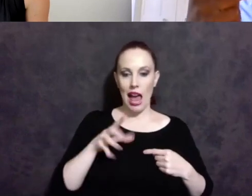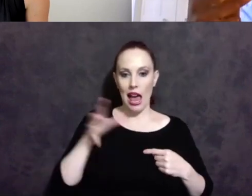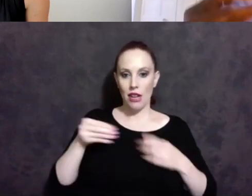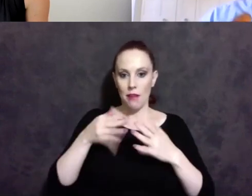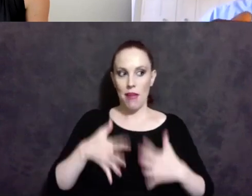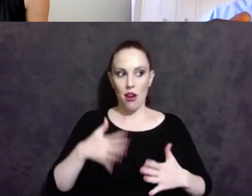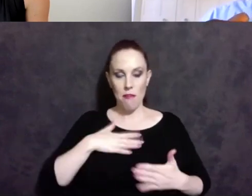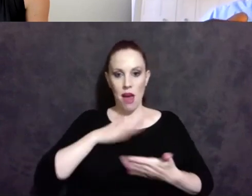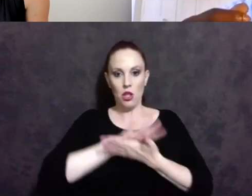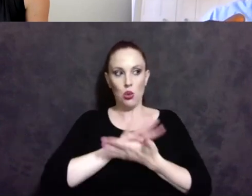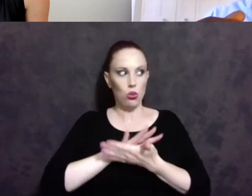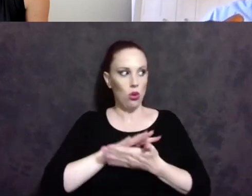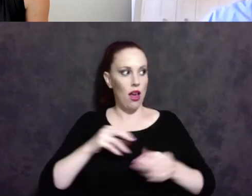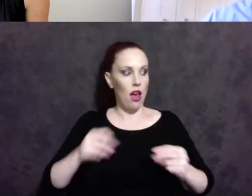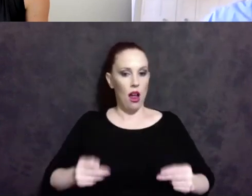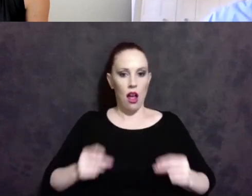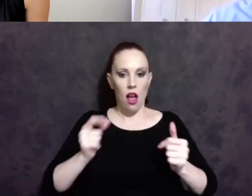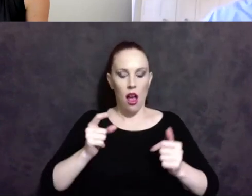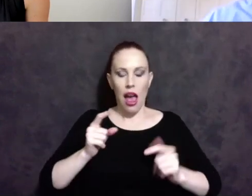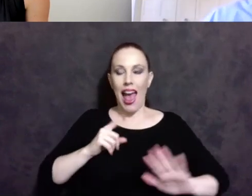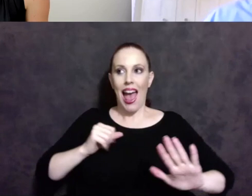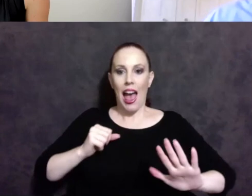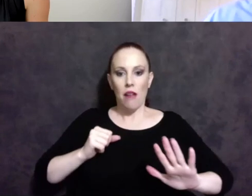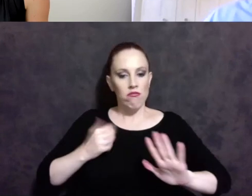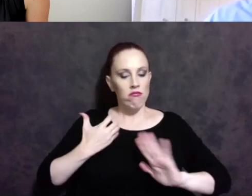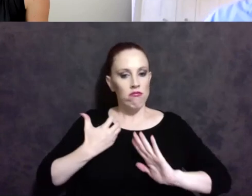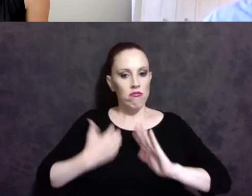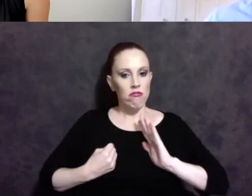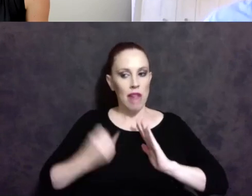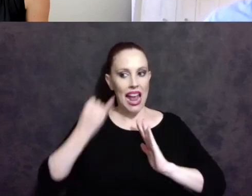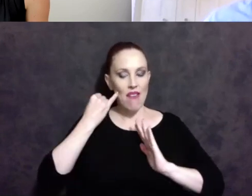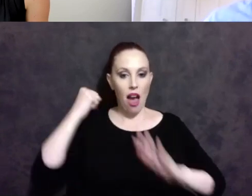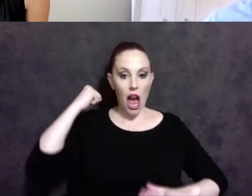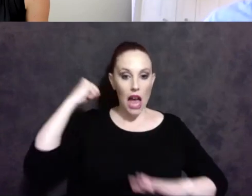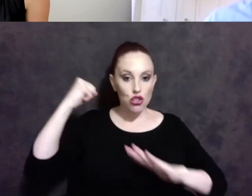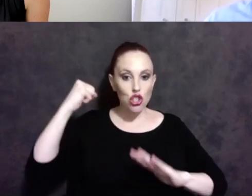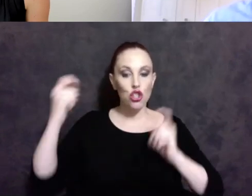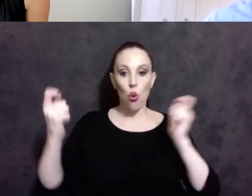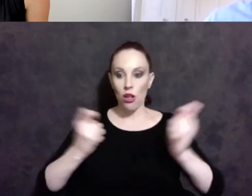split second, I said to myself, if I cheer or celebrate the way that I want to right